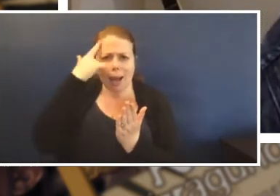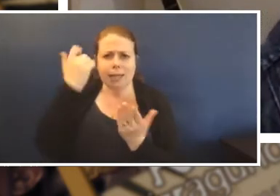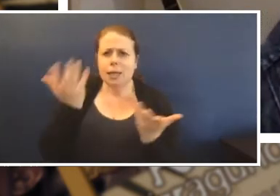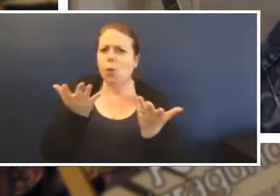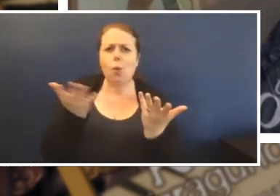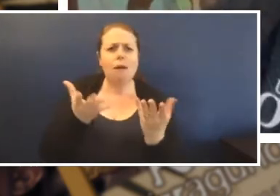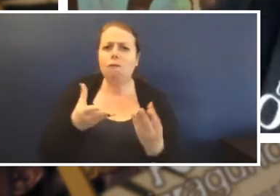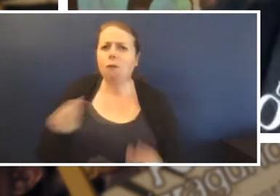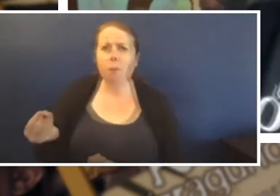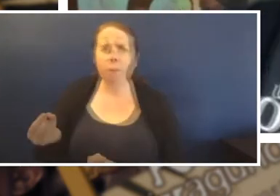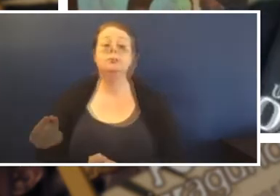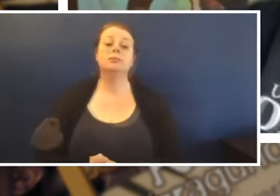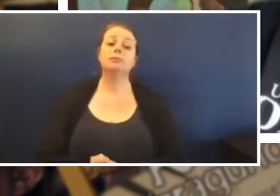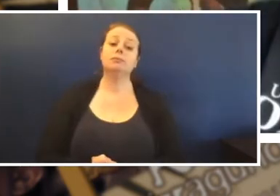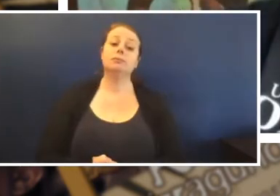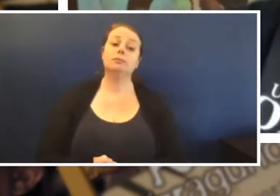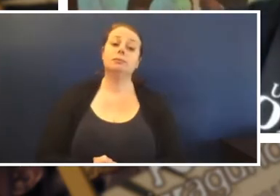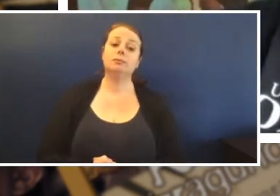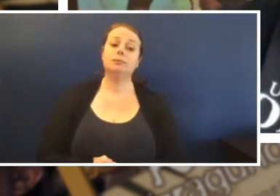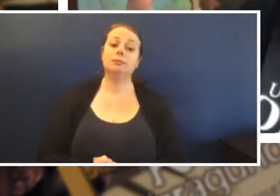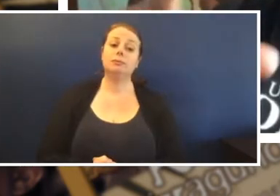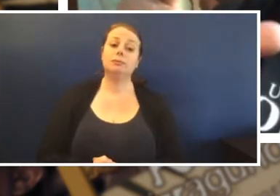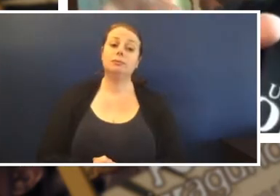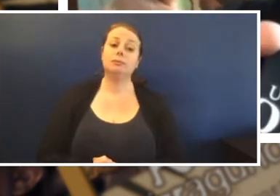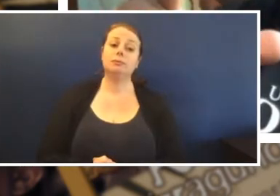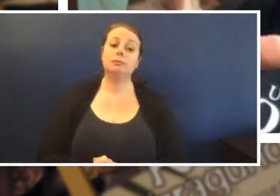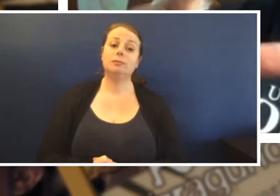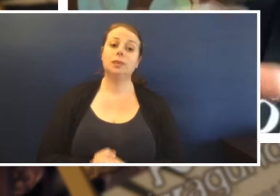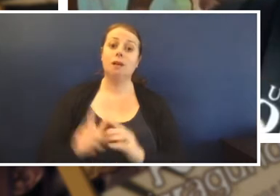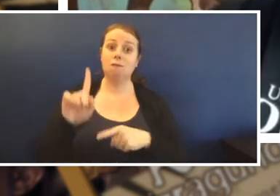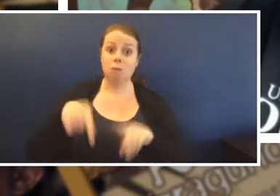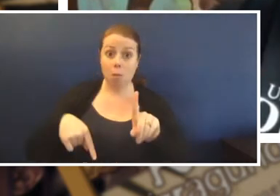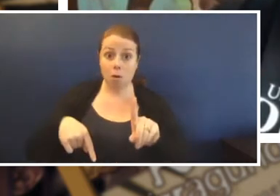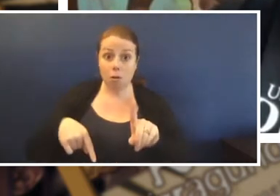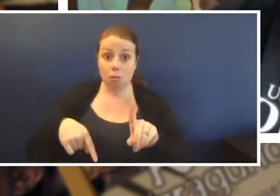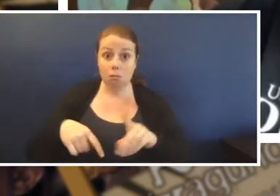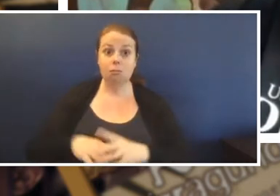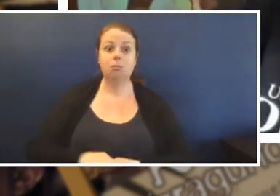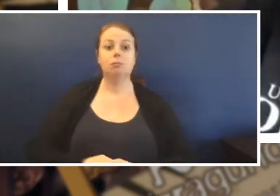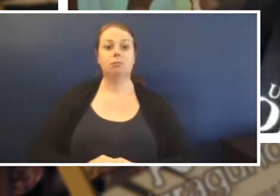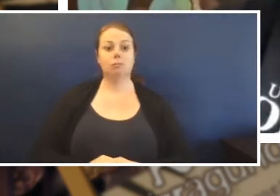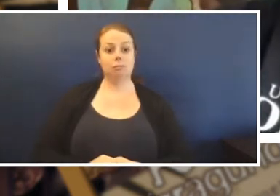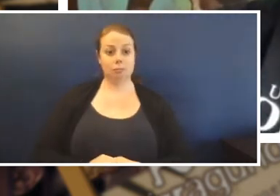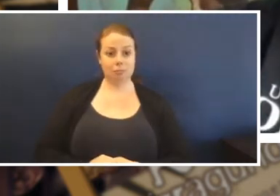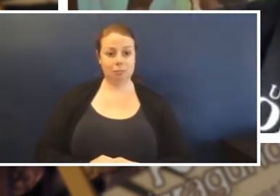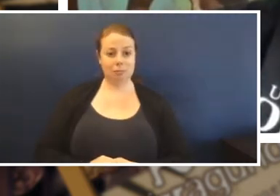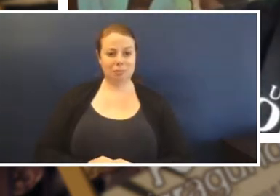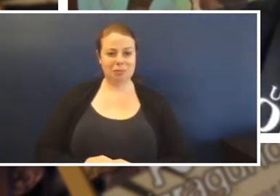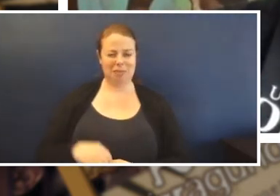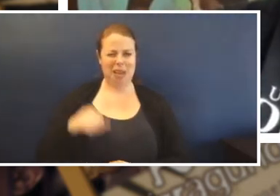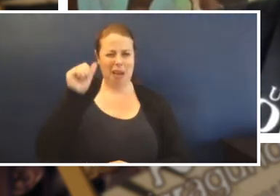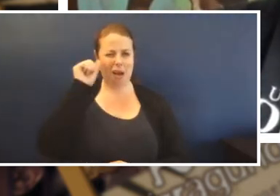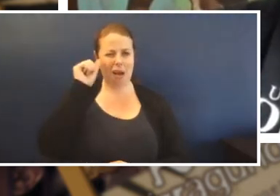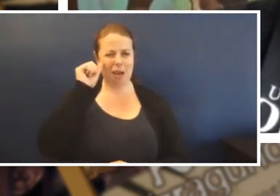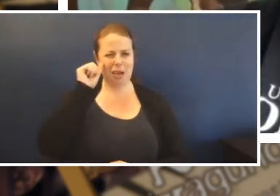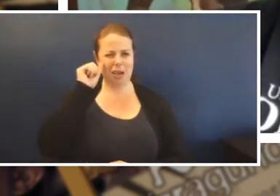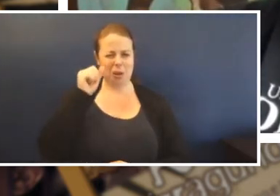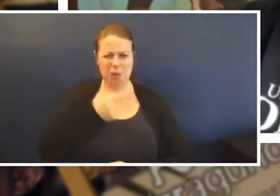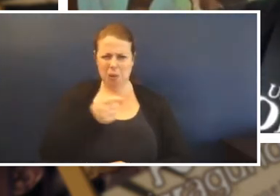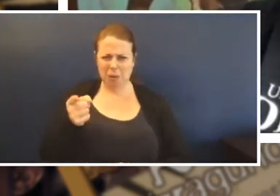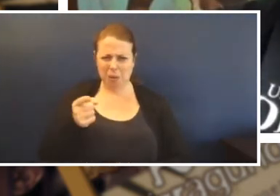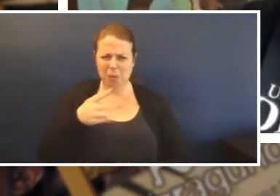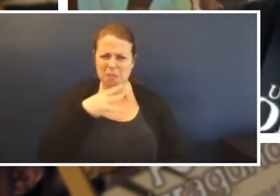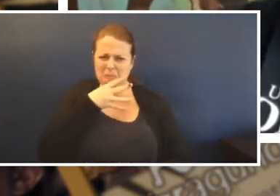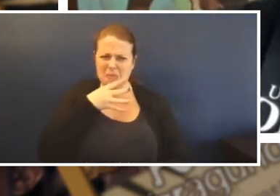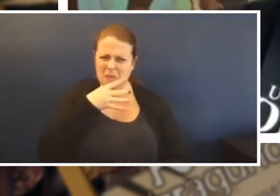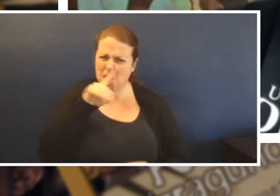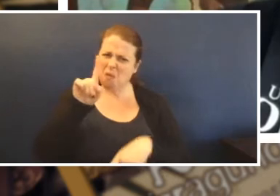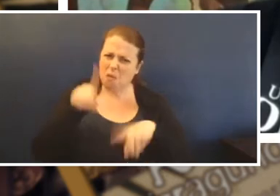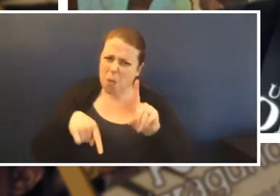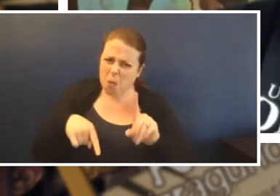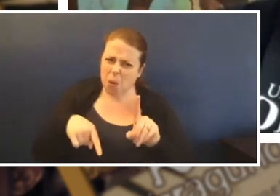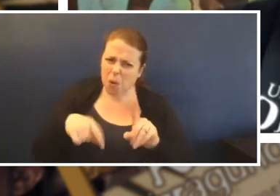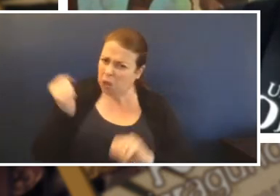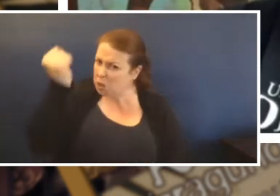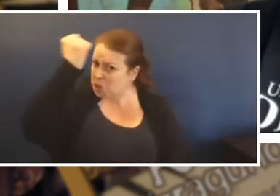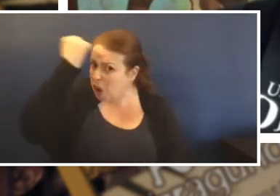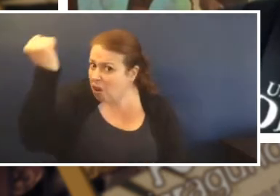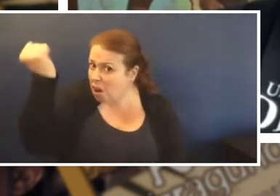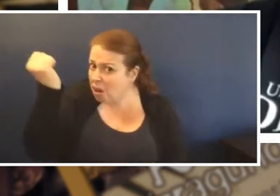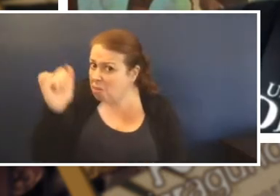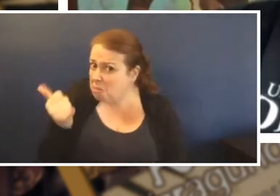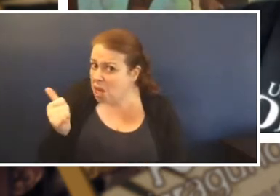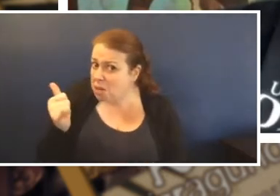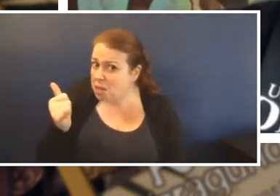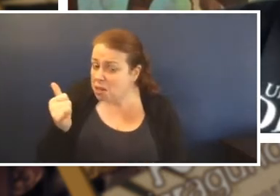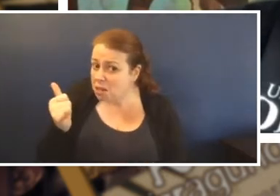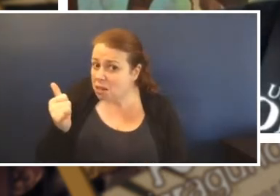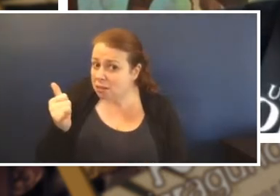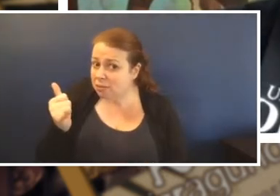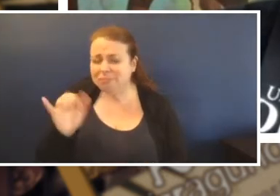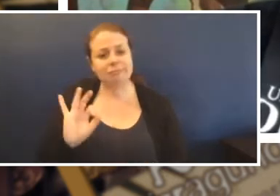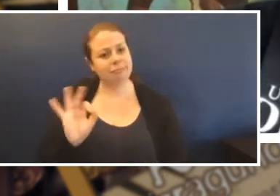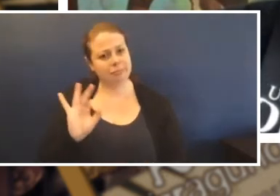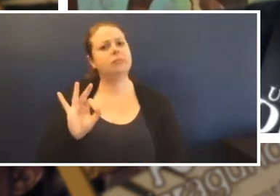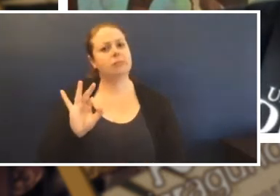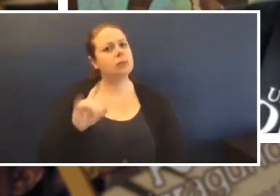Boori: Well football, I know what you're saying, football, you mean soccer? Well no, Aussie rules. Well we